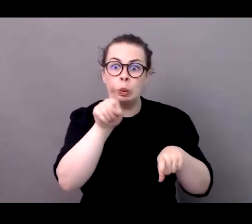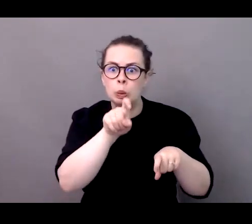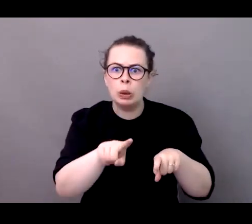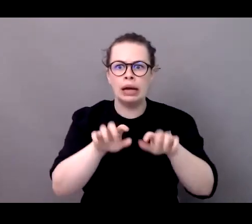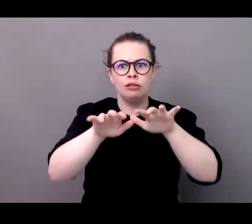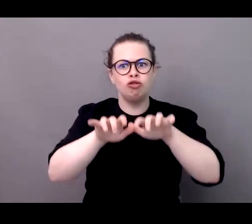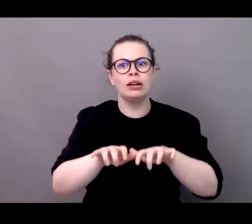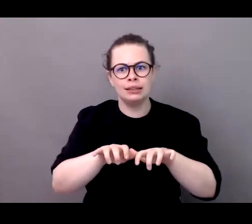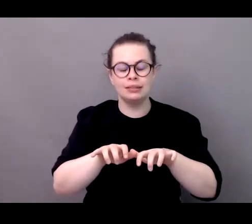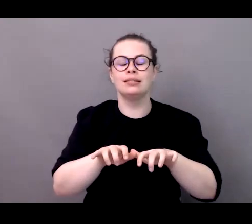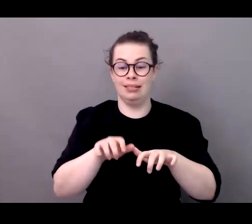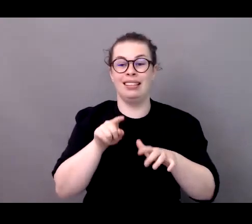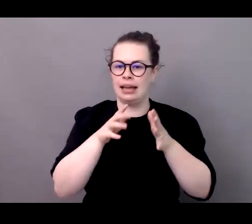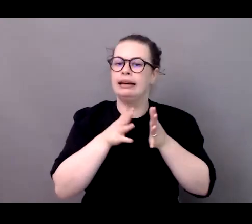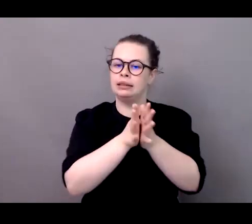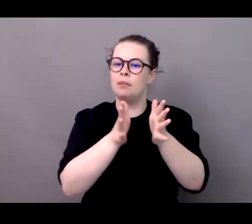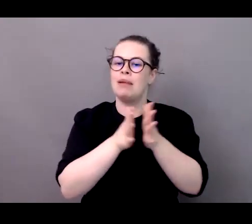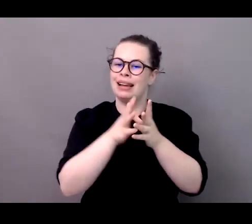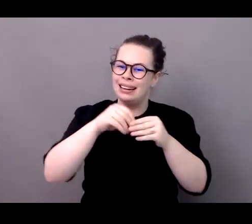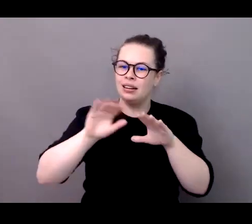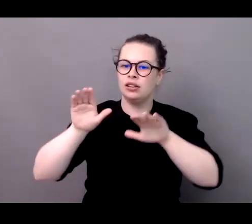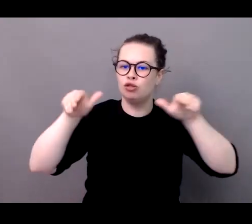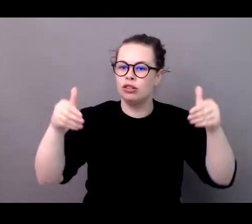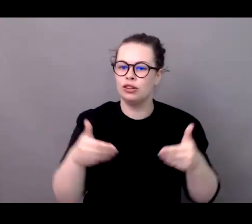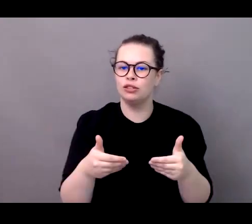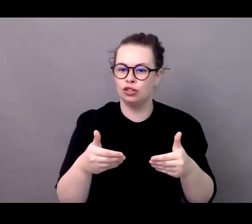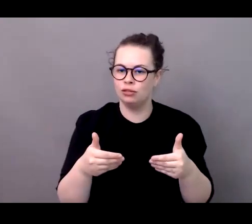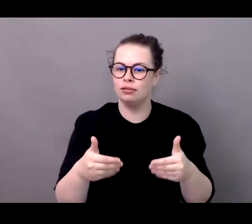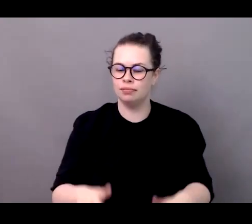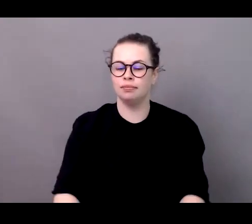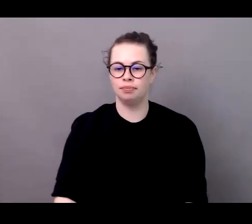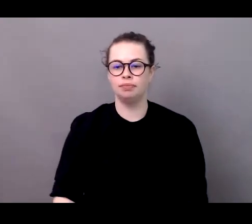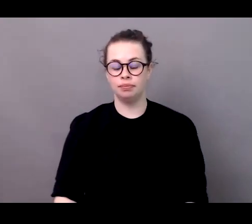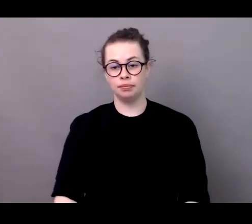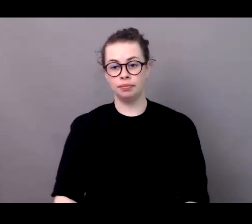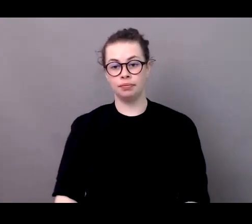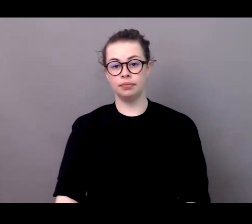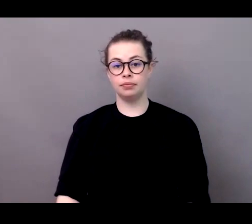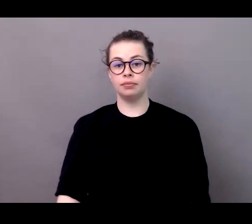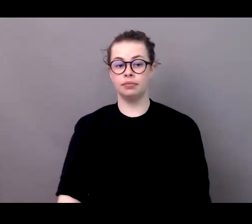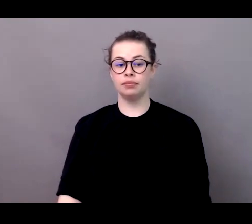build on existing human rights norms? In that with respect through the whole general comment,